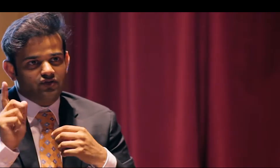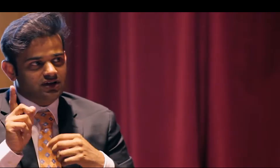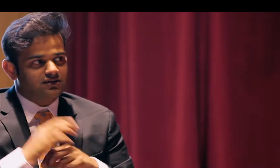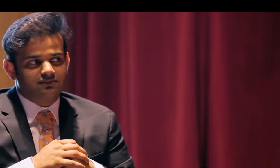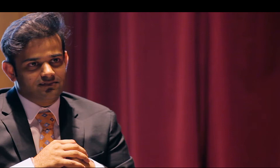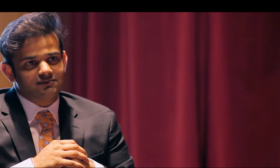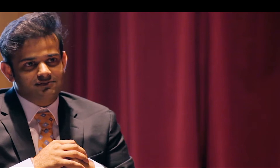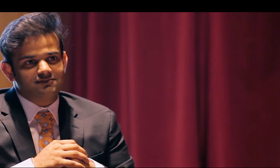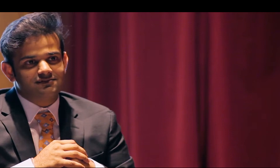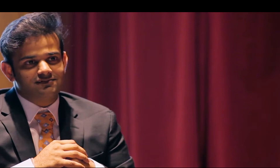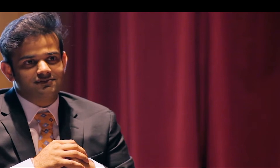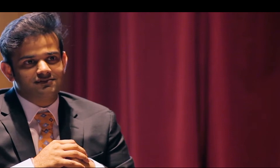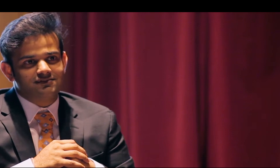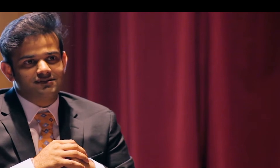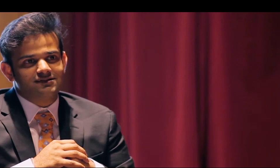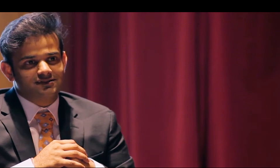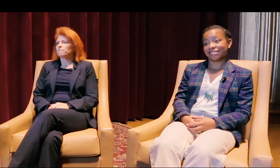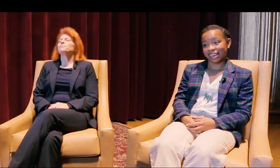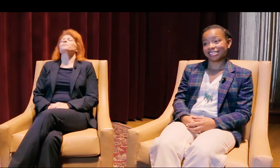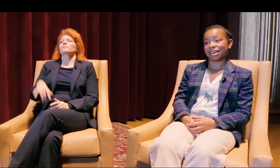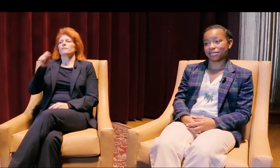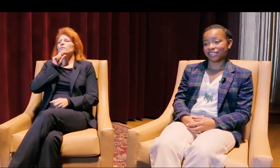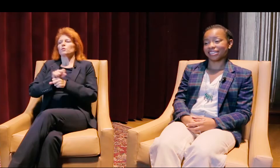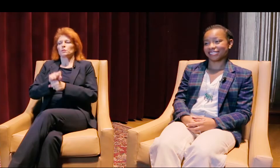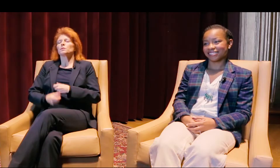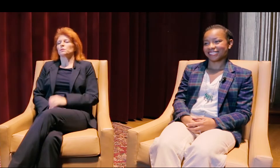[Vai] And that's so important all over the world with everybody. Yes, absolutely.